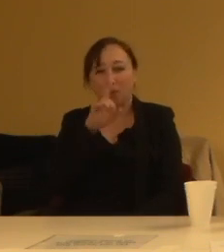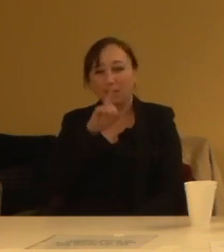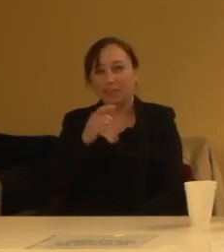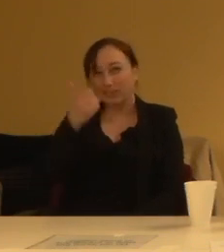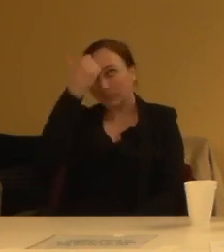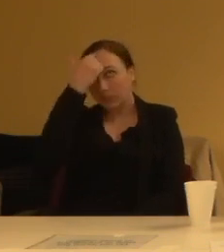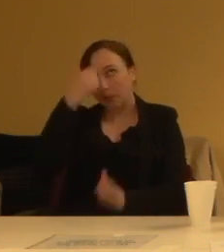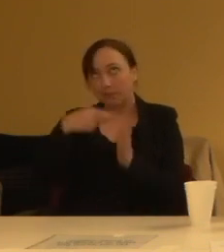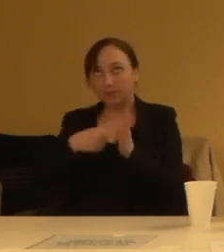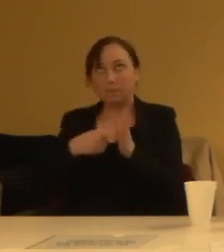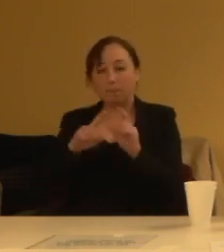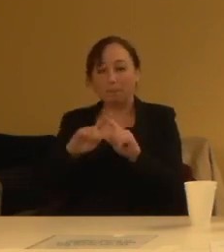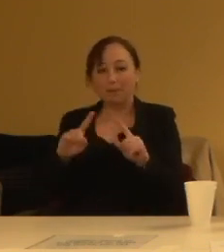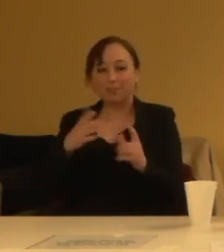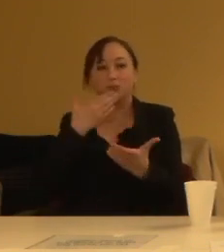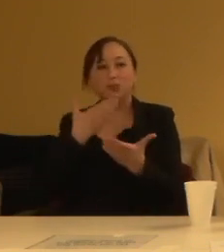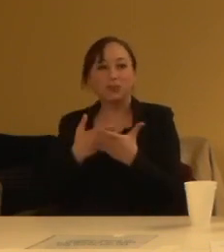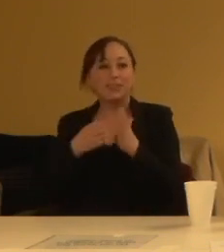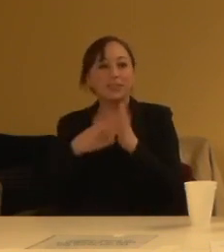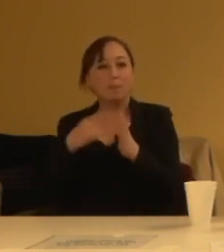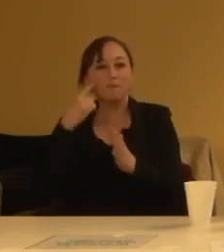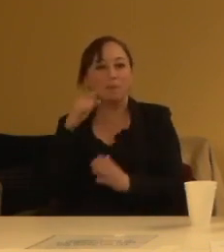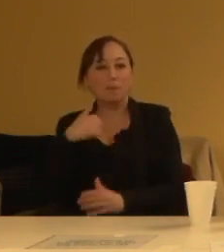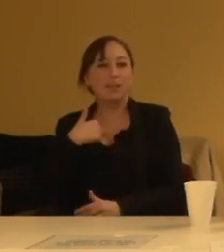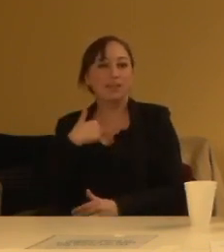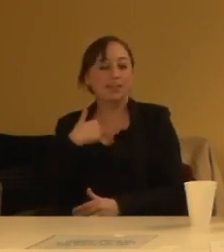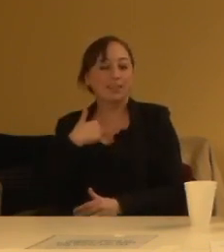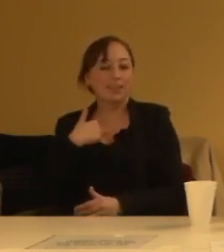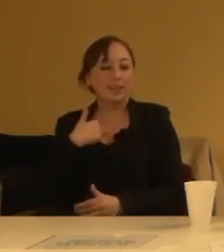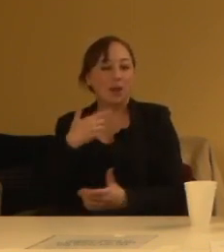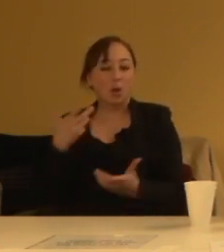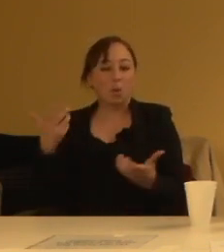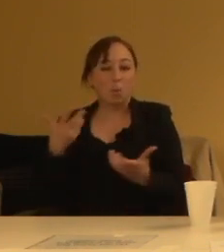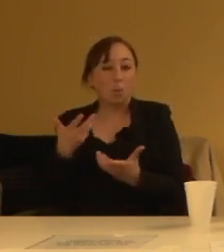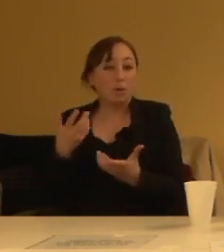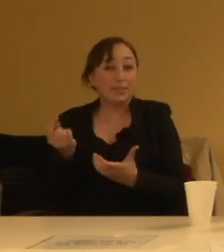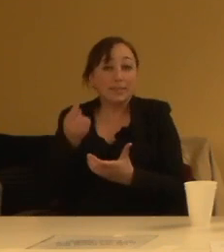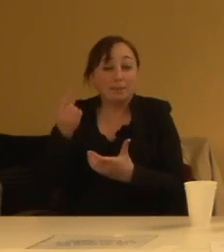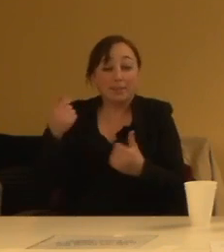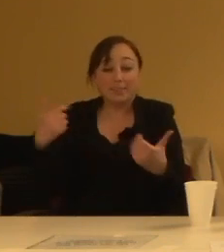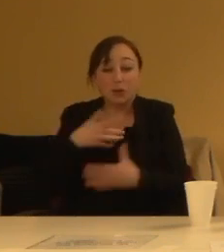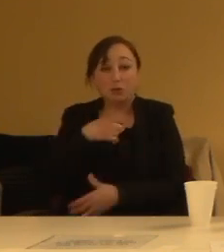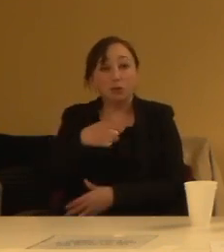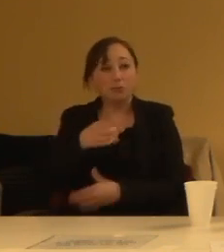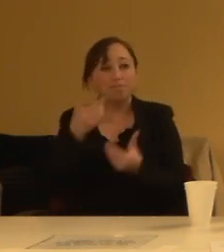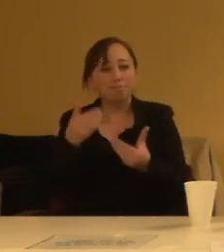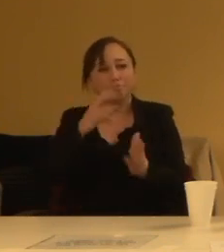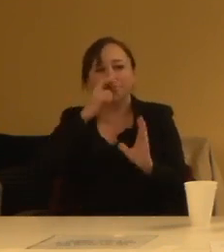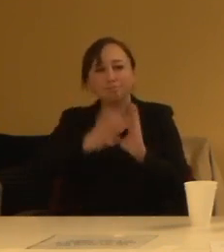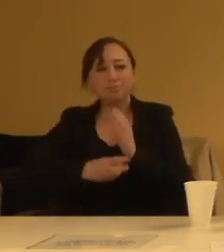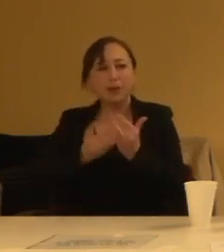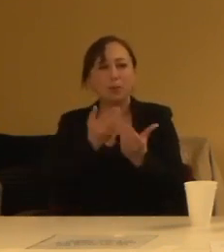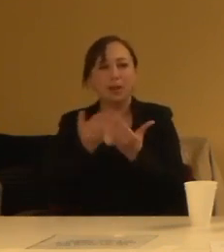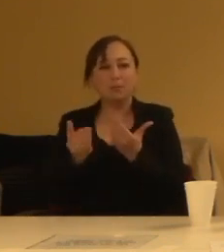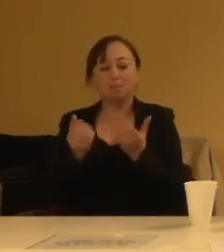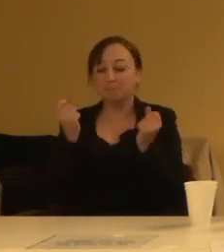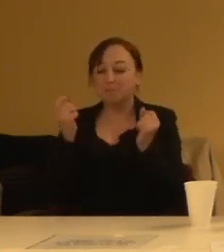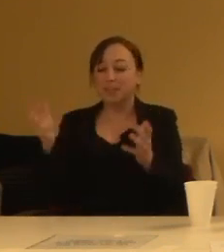example, but it was a really good example for me personally. What's the thing that scares you? 'cause great theater artists, so many great theater artists talk about,